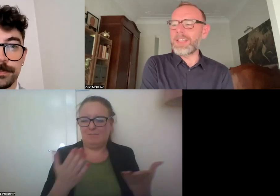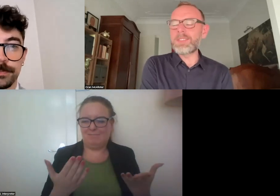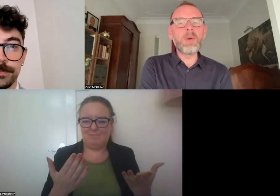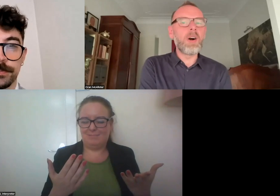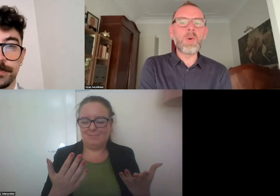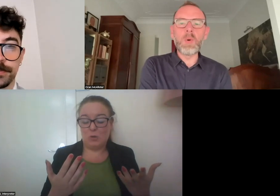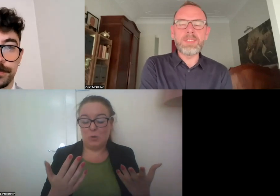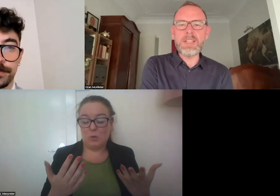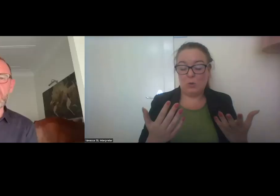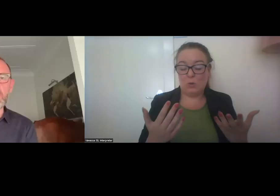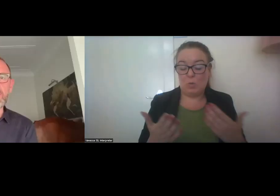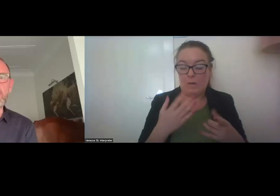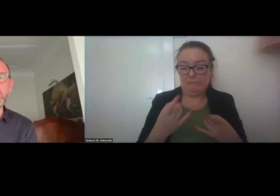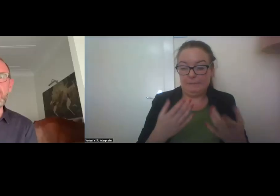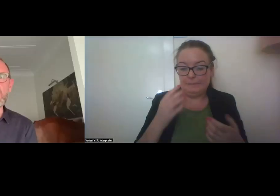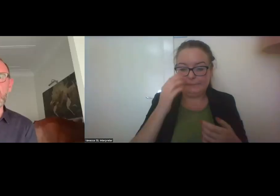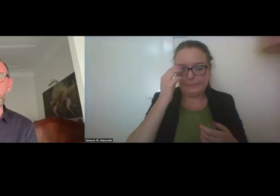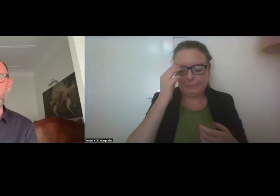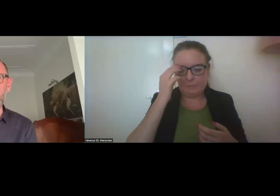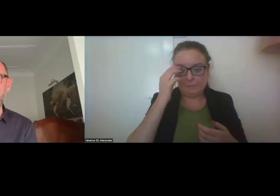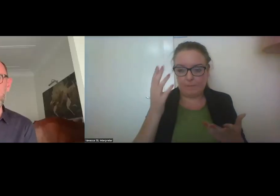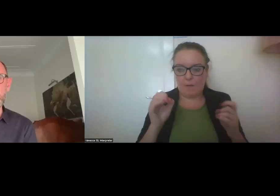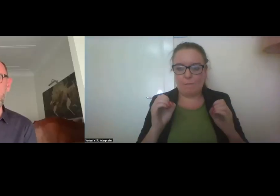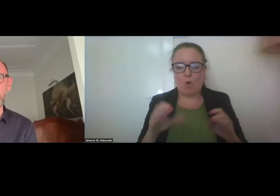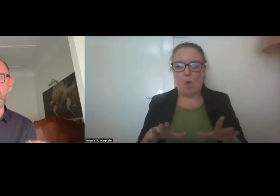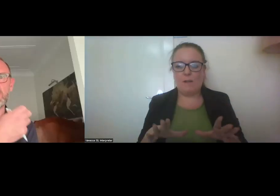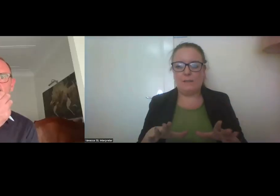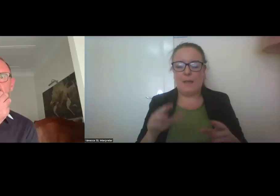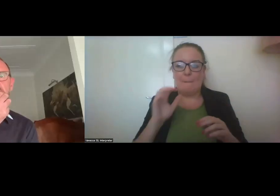OK. So, of course, naturally with it being such a new type of technology...